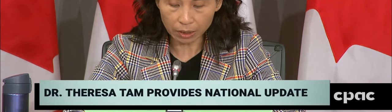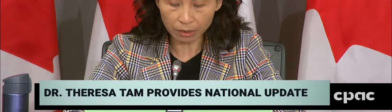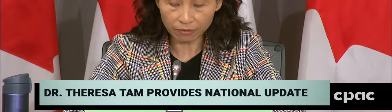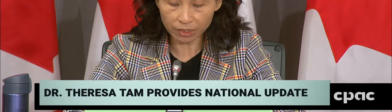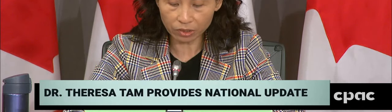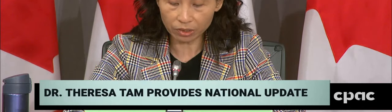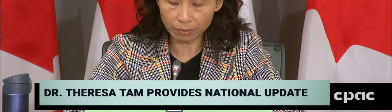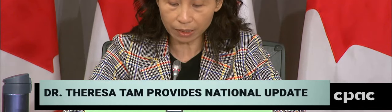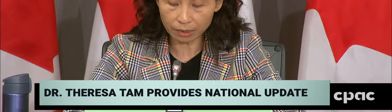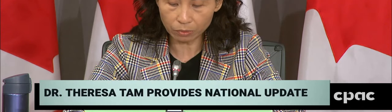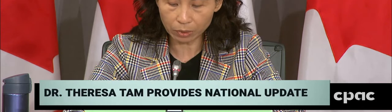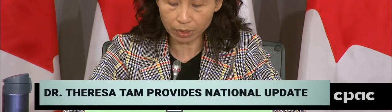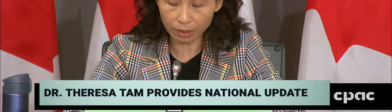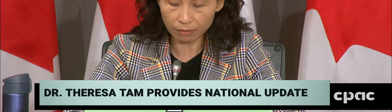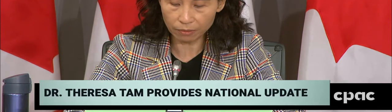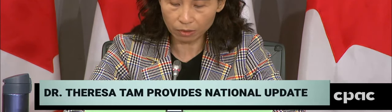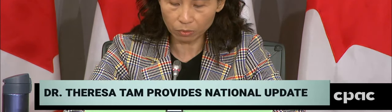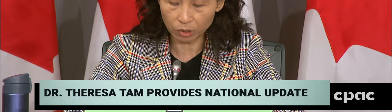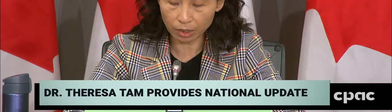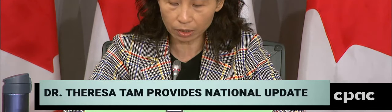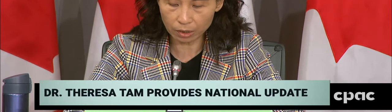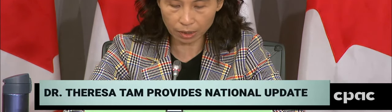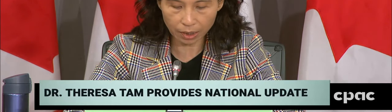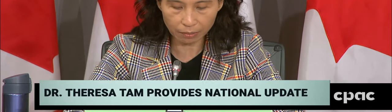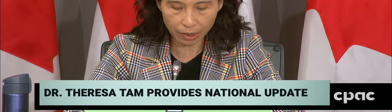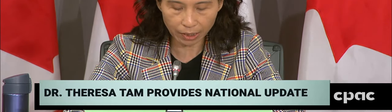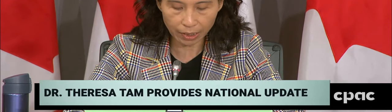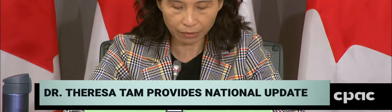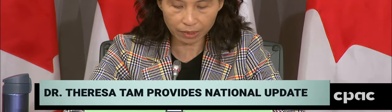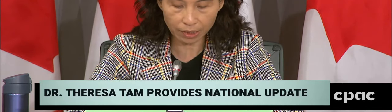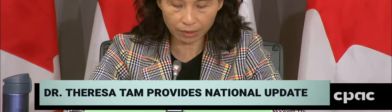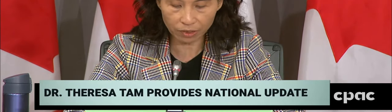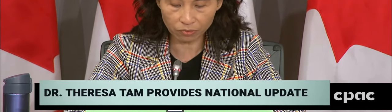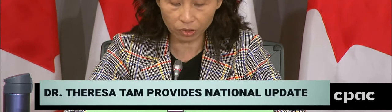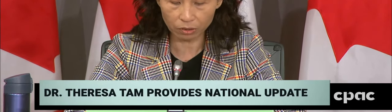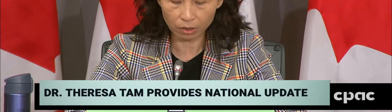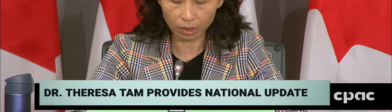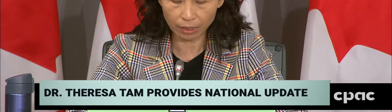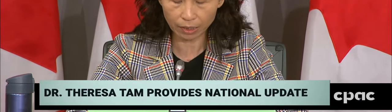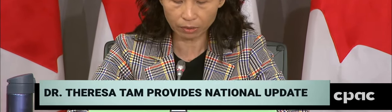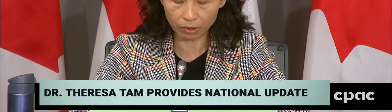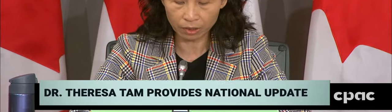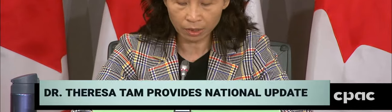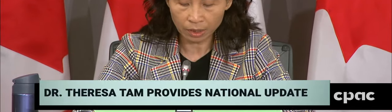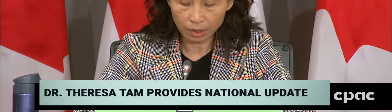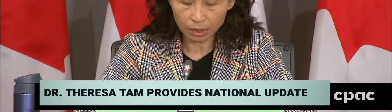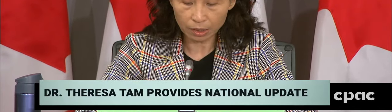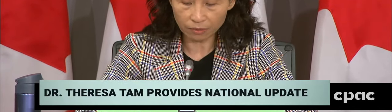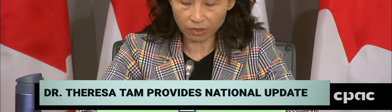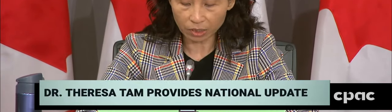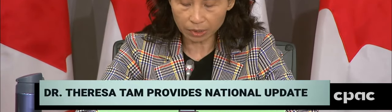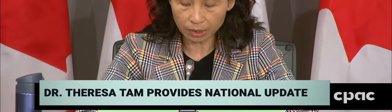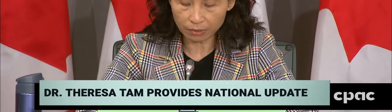MOST RECENT 7 DAYS. OUR BUILT ENVIRONMENT BEING THE